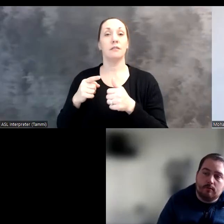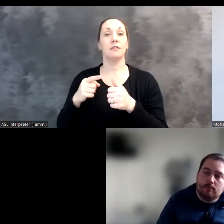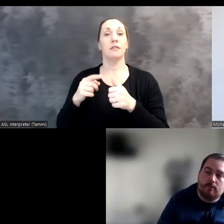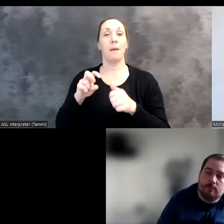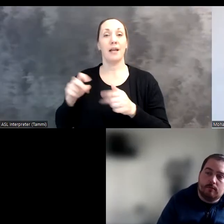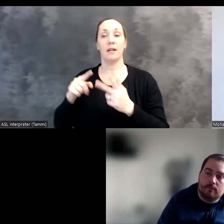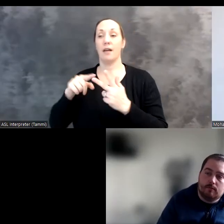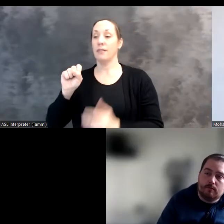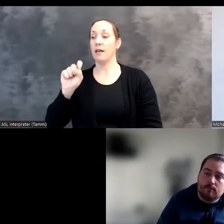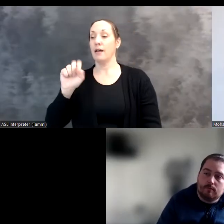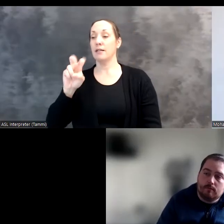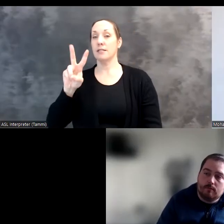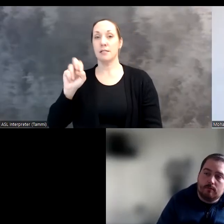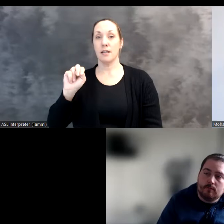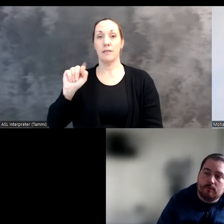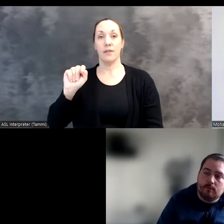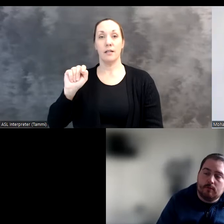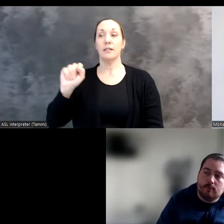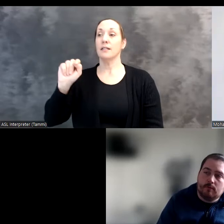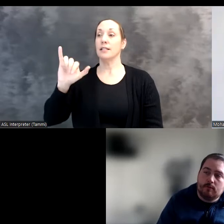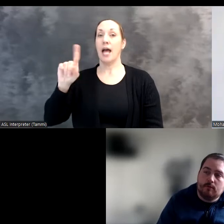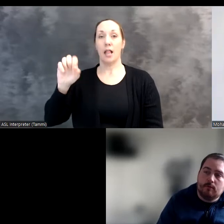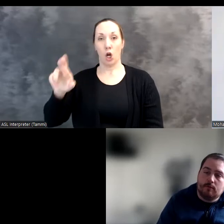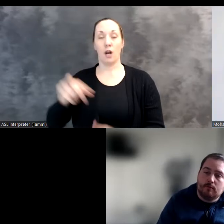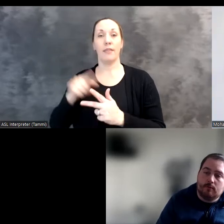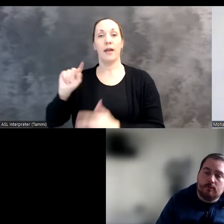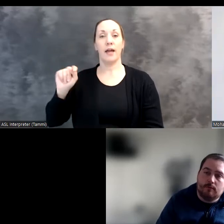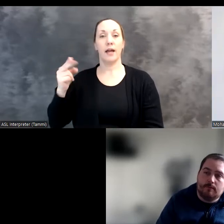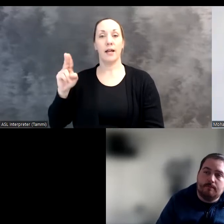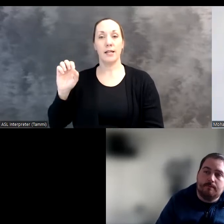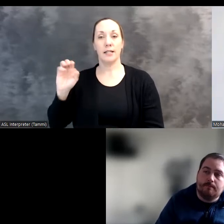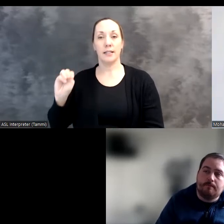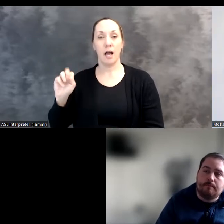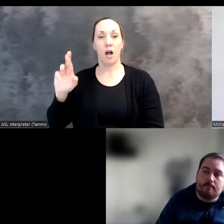themselves. We have Ian Bukhart, the first